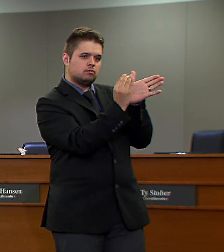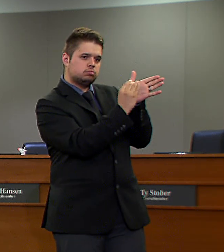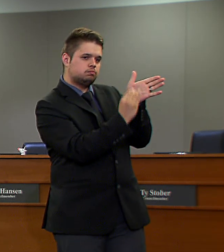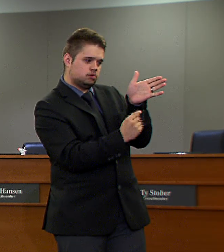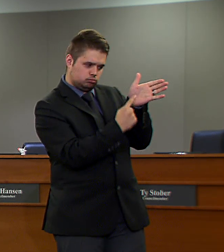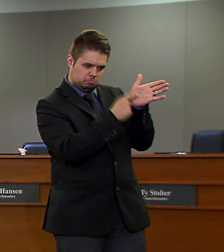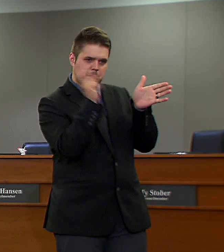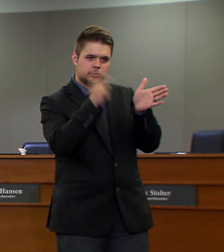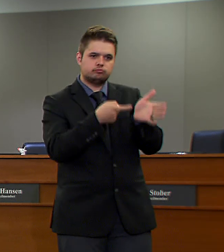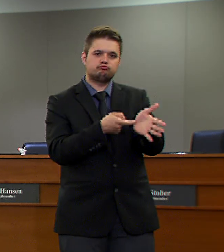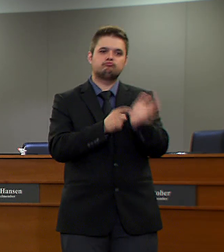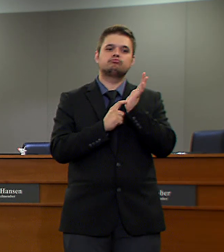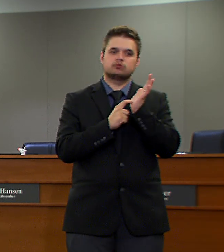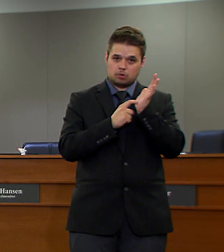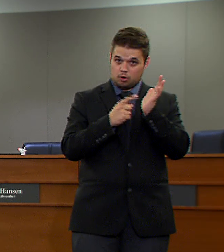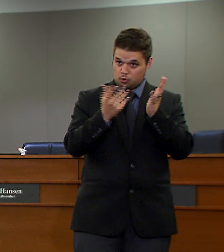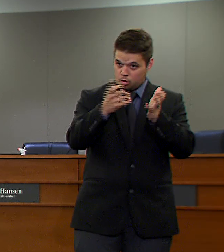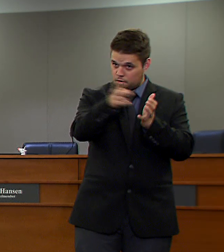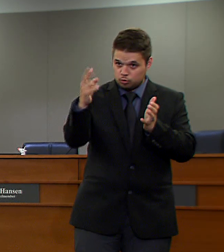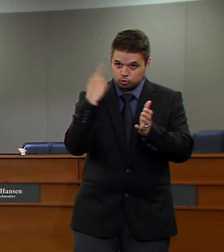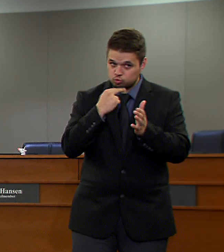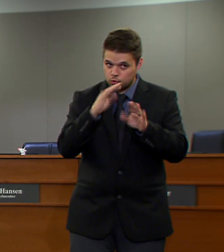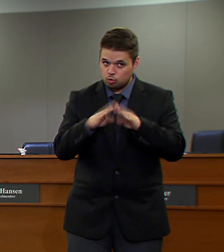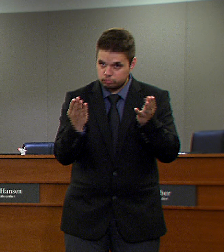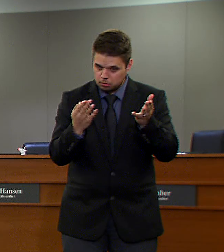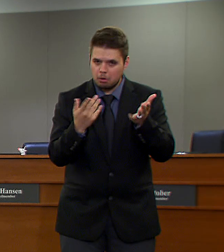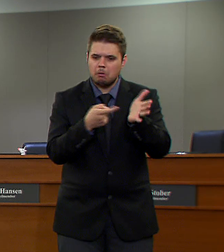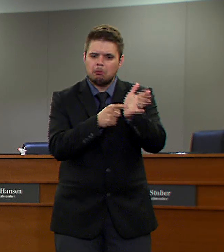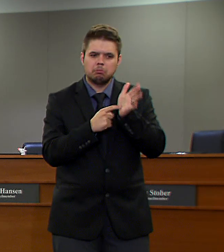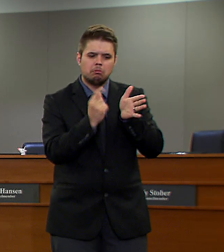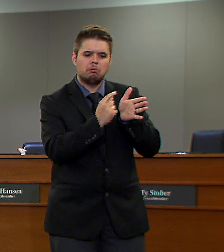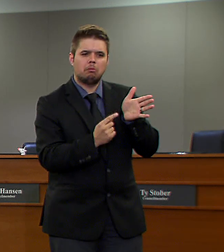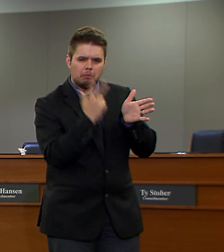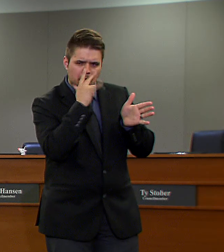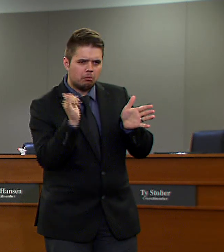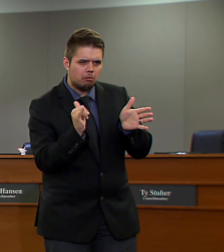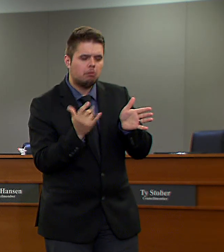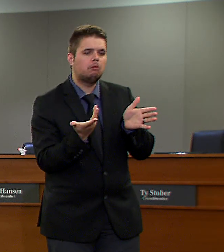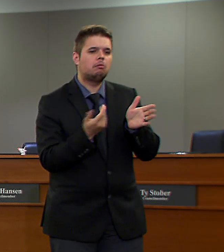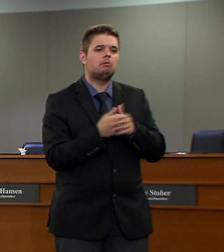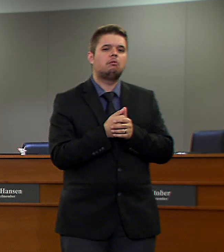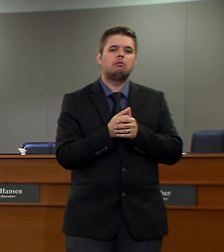dining-in-service under Phase 2. The Governor's guidelines lay